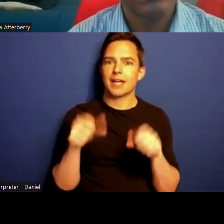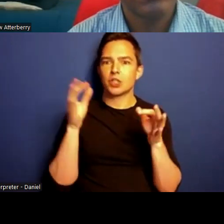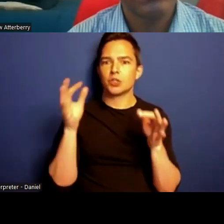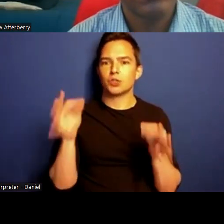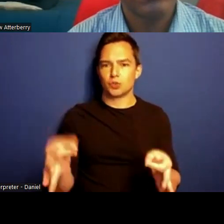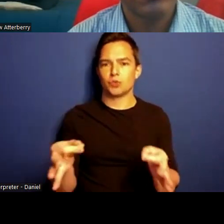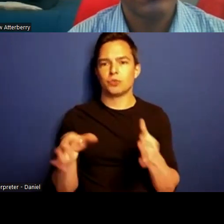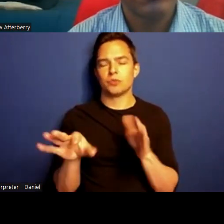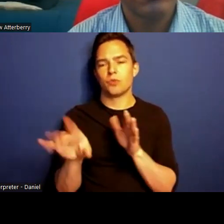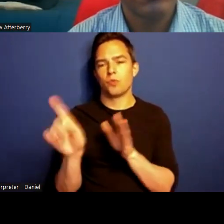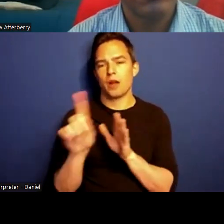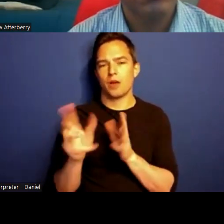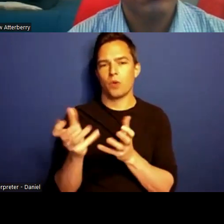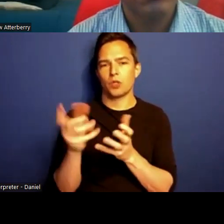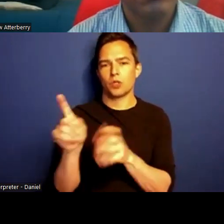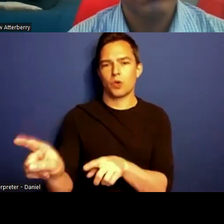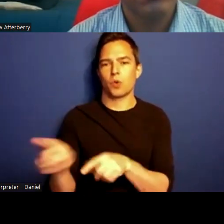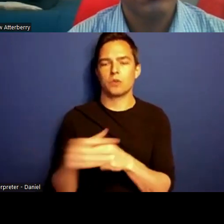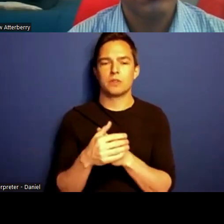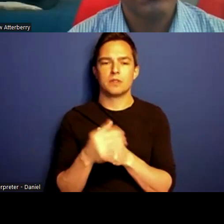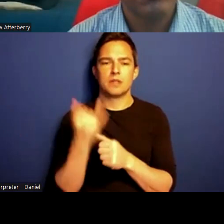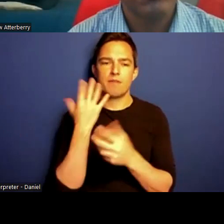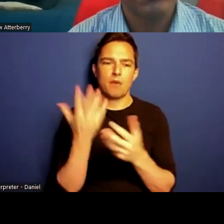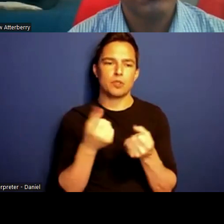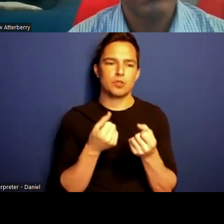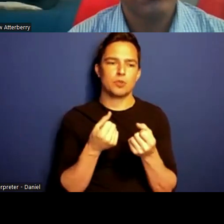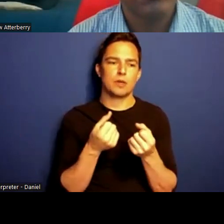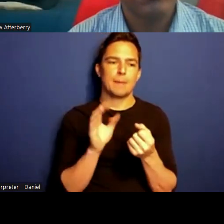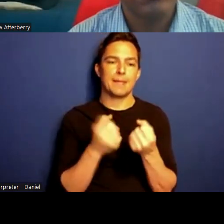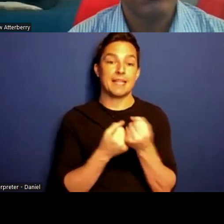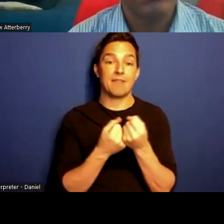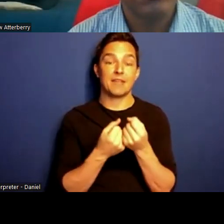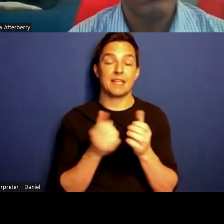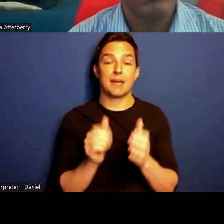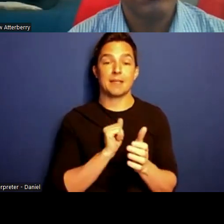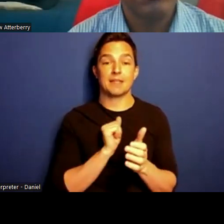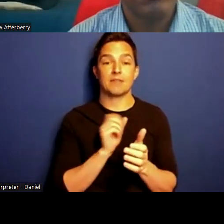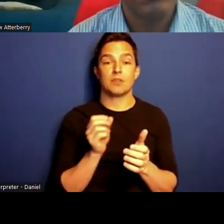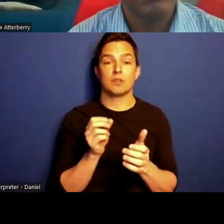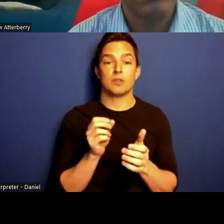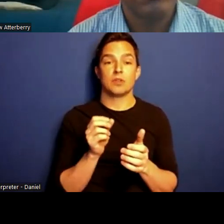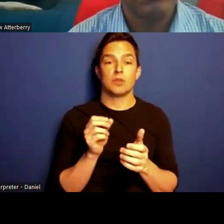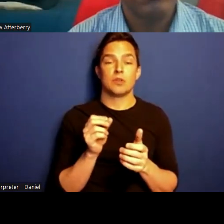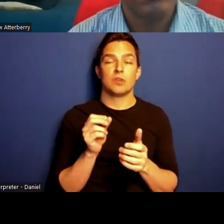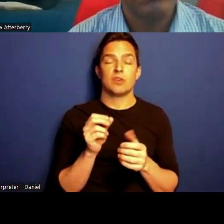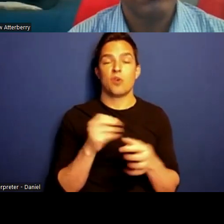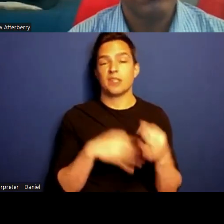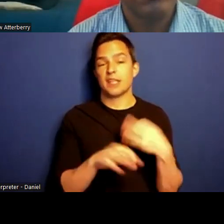choose when I get to be an advocate versus like it being my obligation all the time, which it sort of